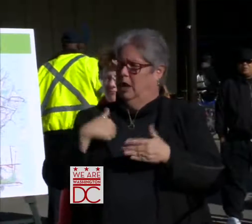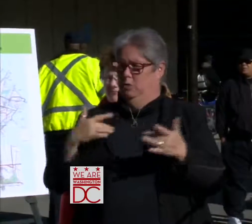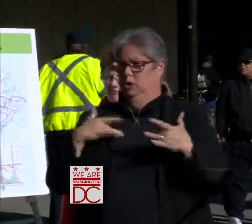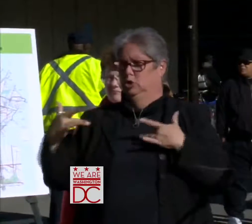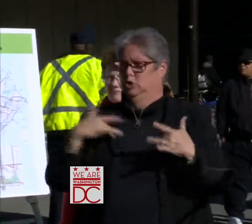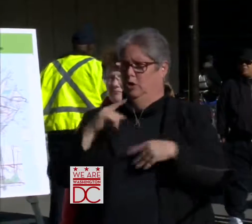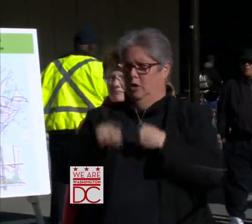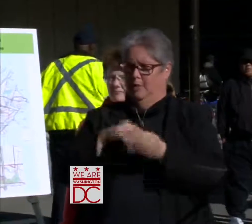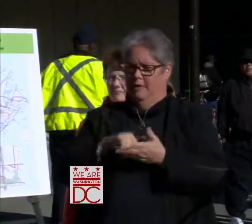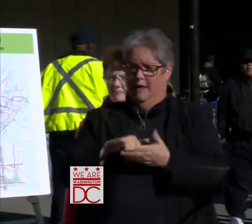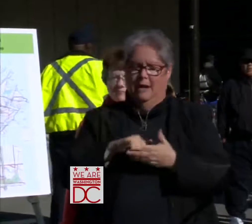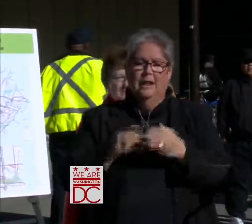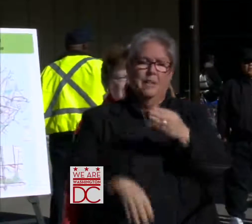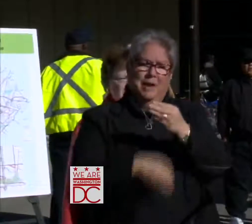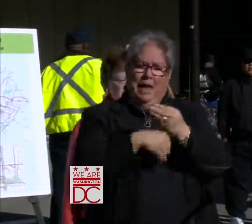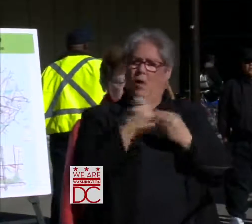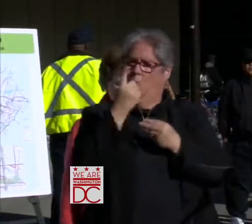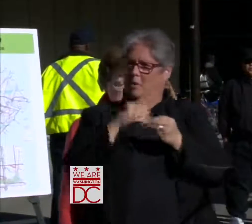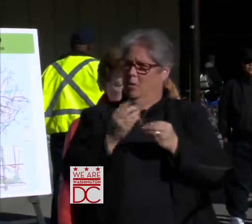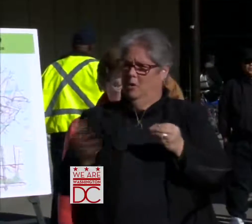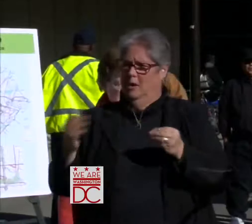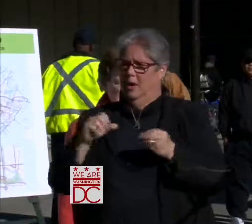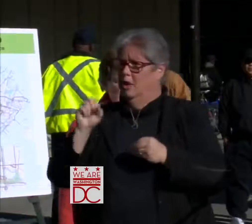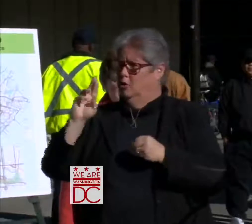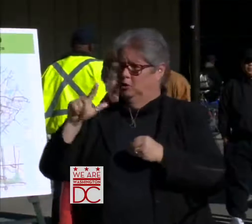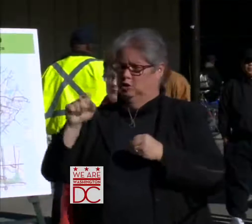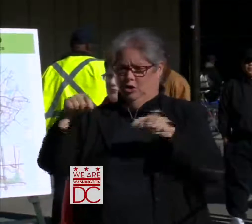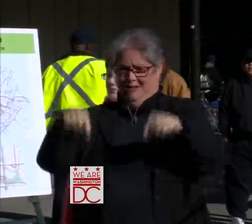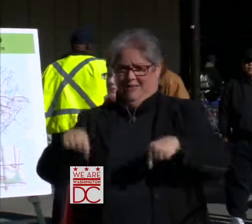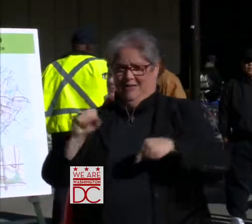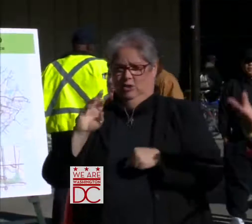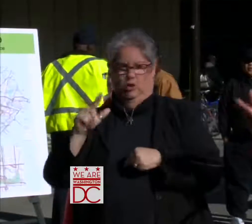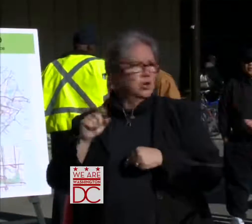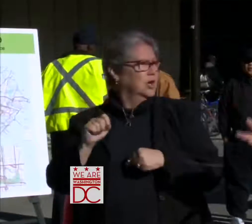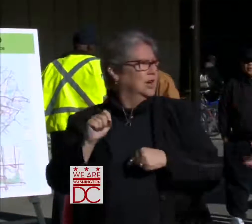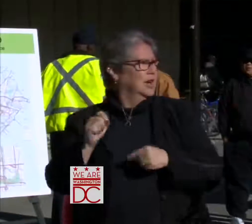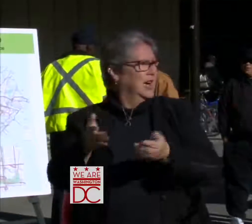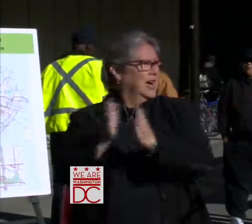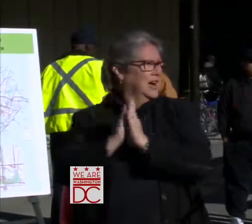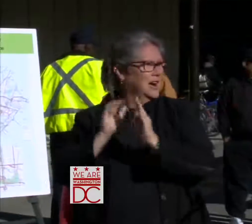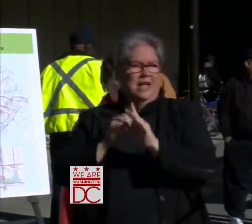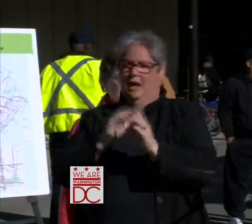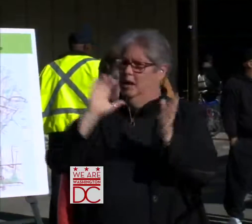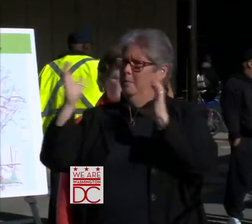BUT LET ME SAY ONE MORE THING ABOUT THIS SURGE. THIS SURGE IS YOU ASKED ABOUT HOW IT COMPARES TO OTHERS WE